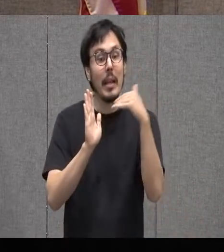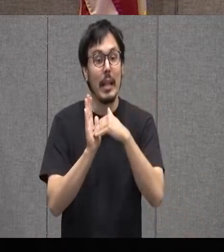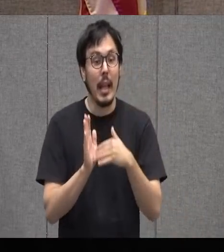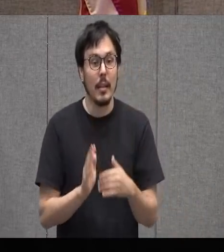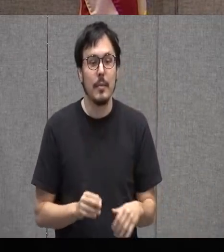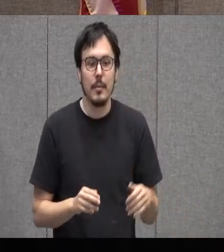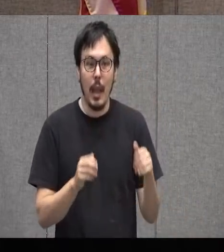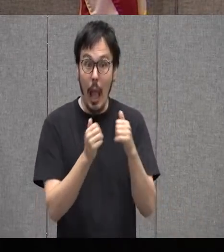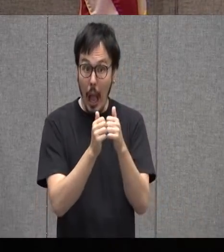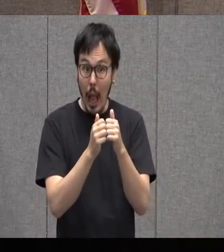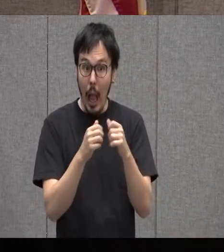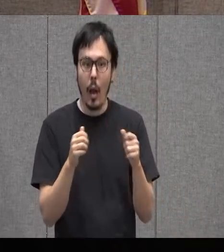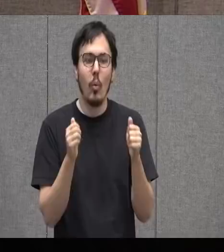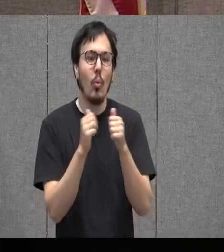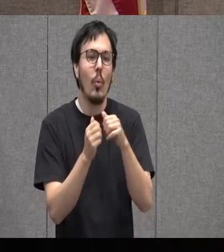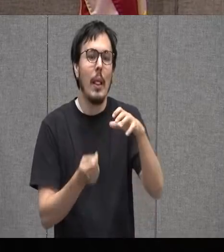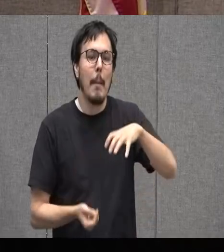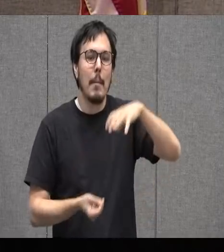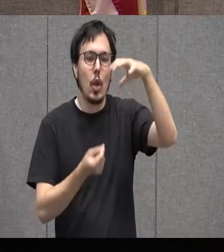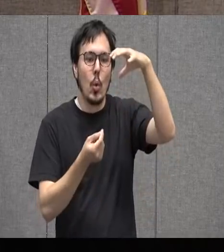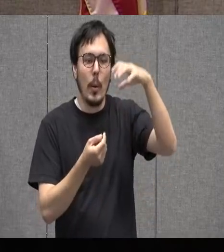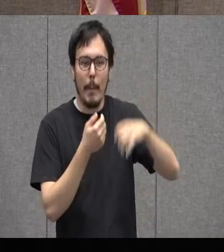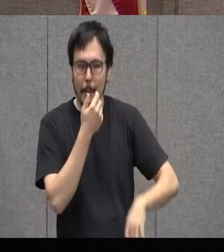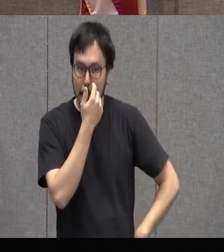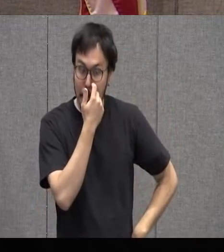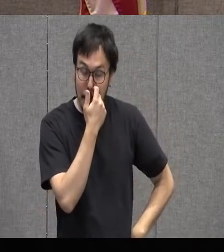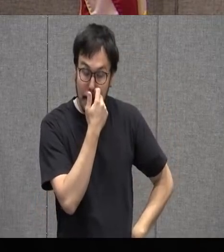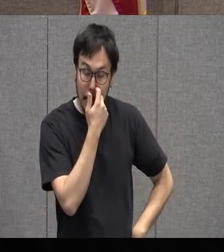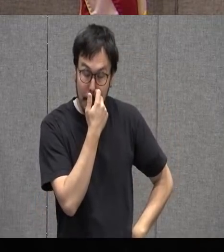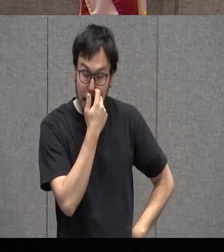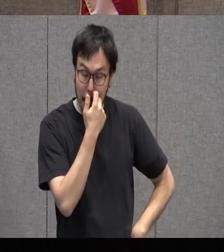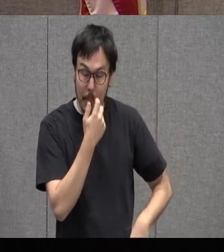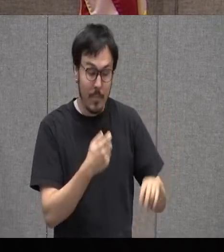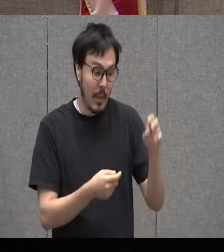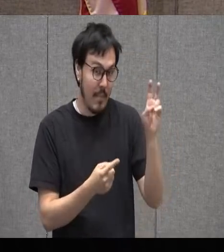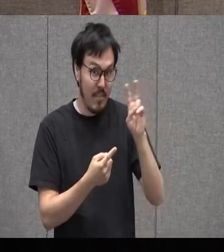I already have vinegar in my bottle.